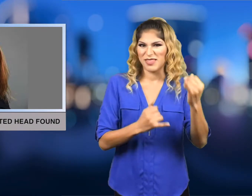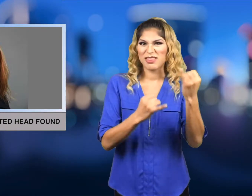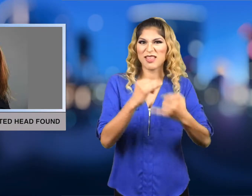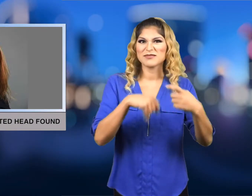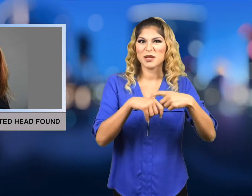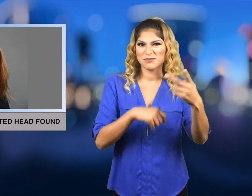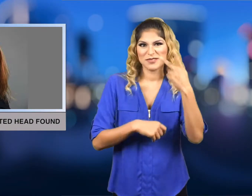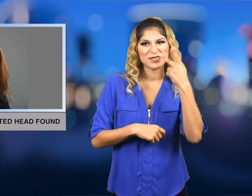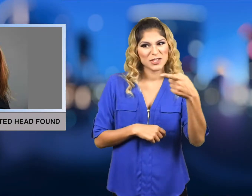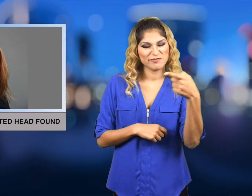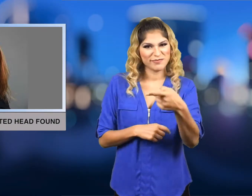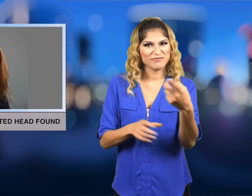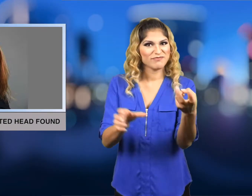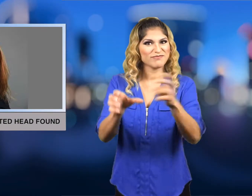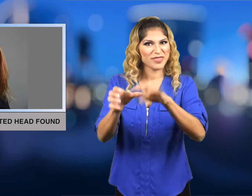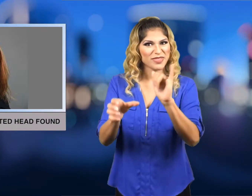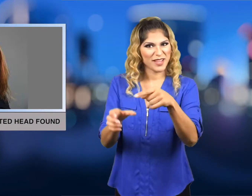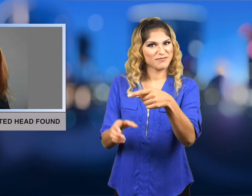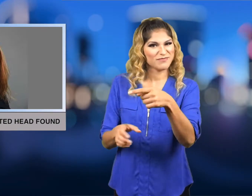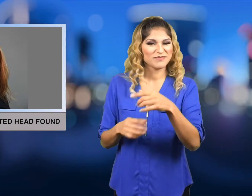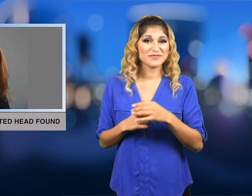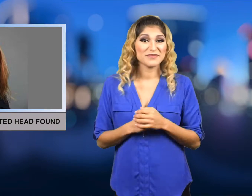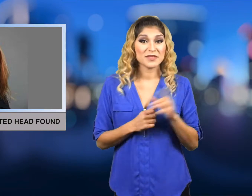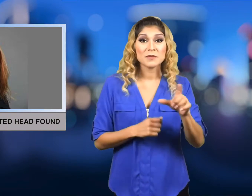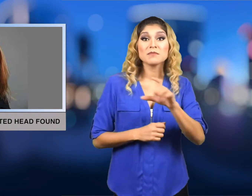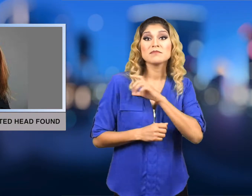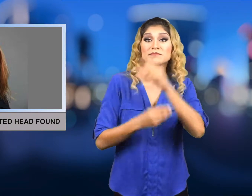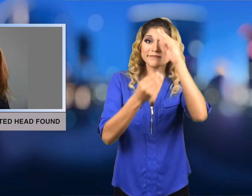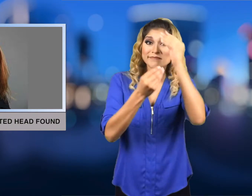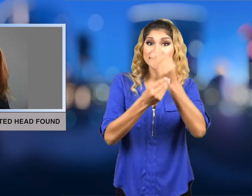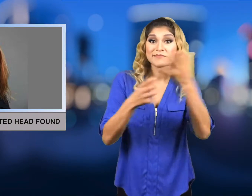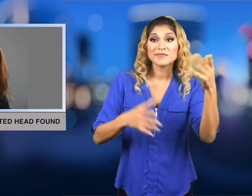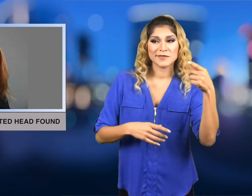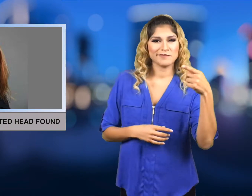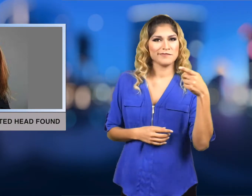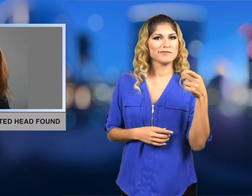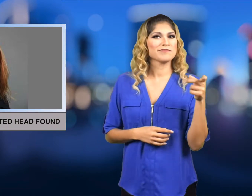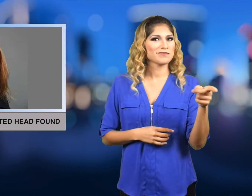That was the last time she was seen. Police say Madsen